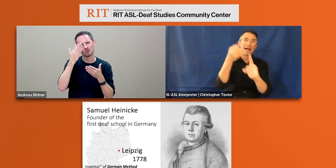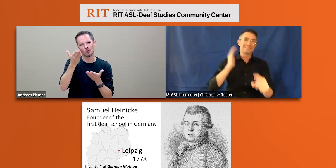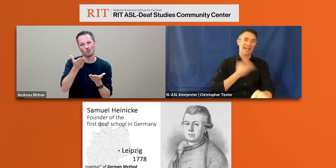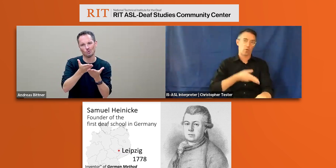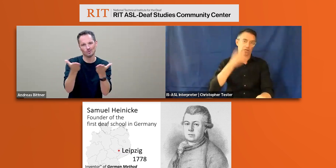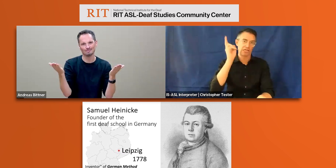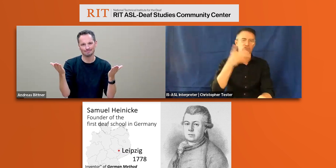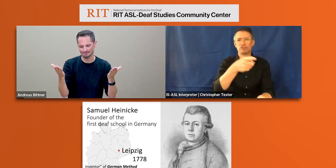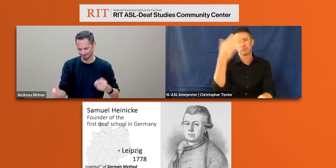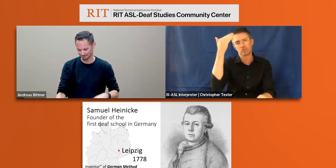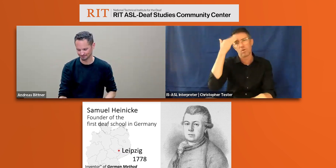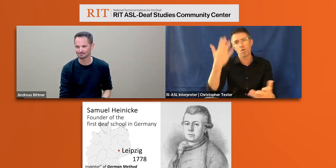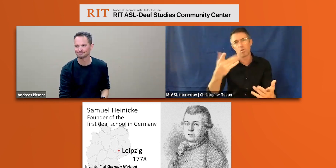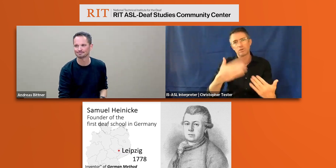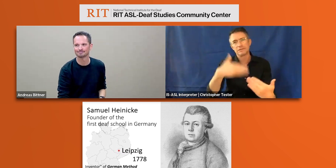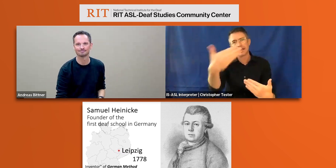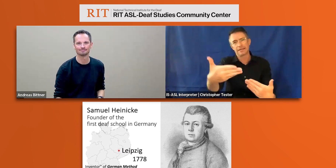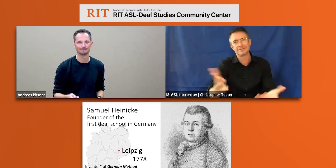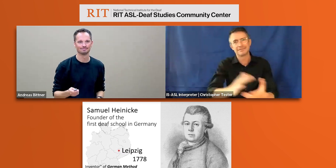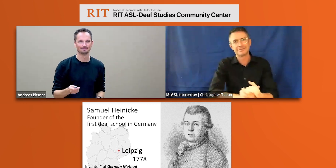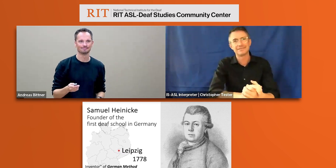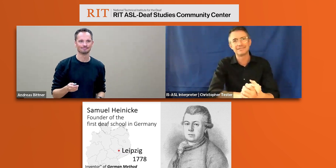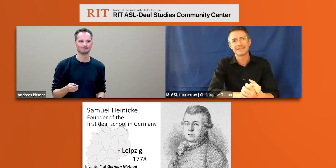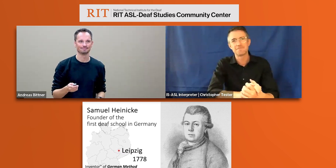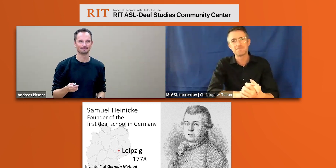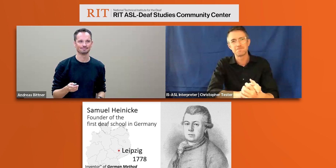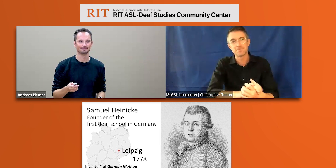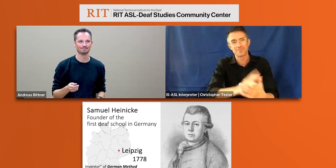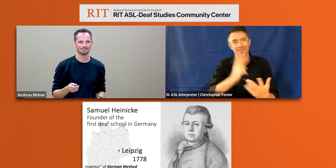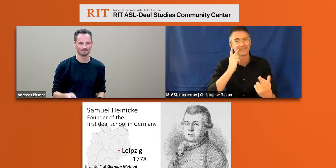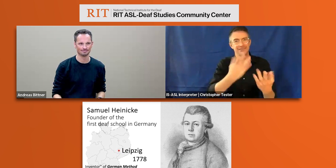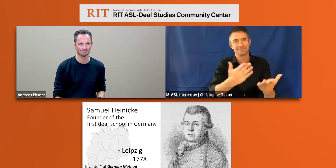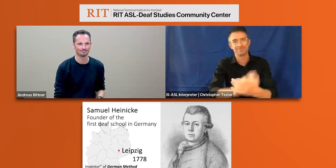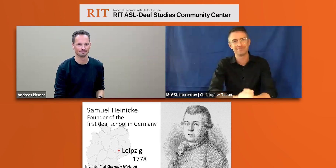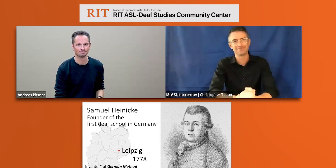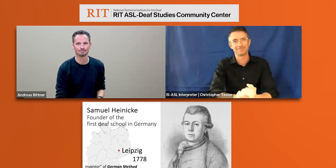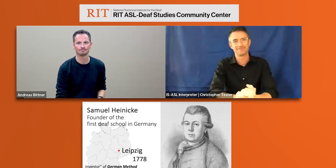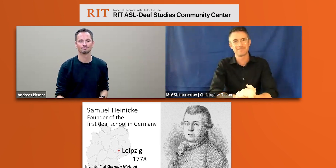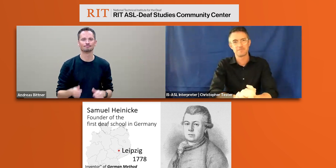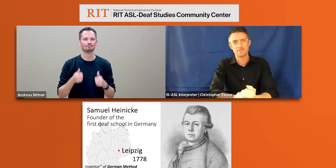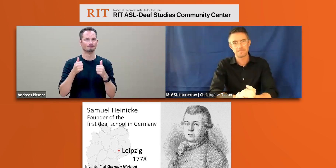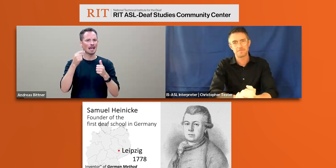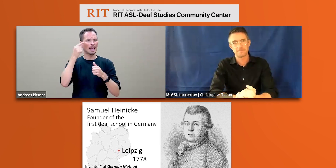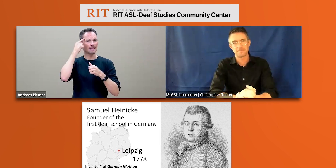And of course, you know, the biggest impact in our history, what I'm going to speak about next,